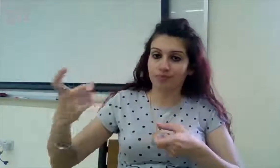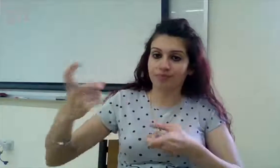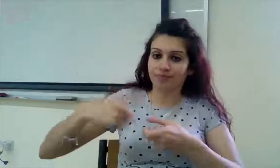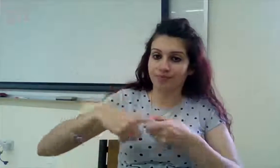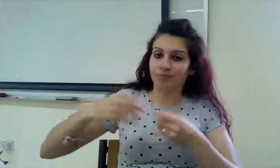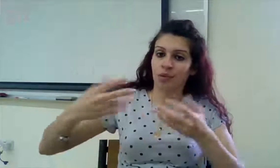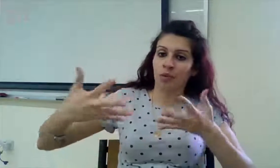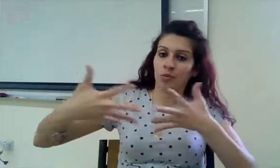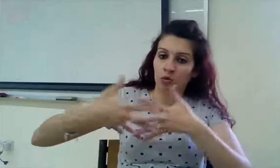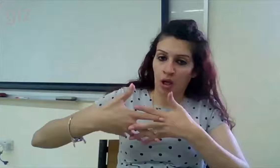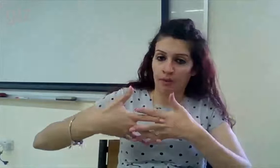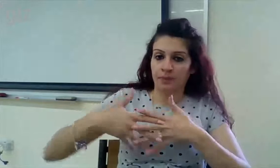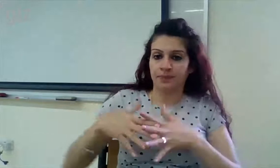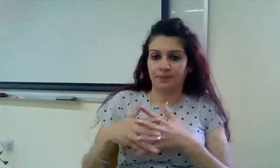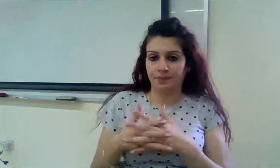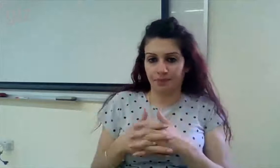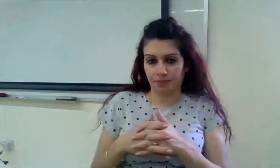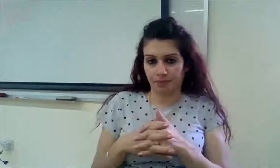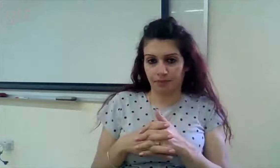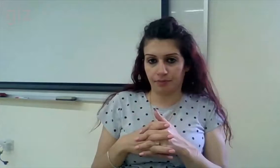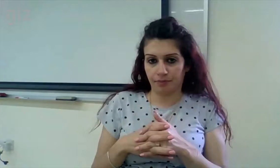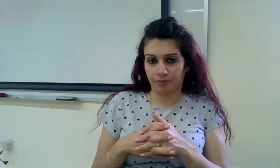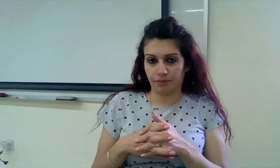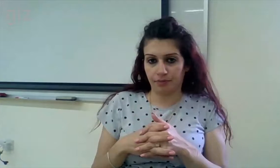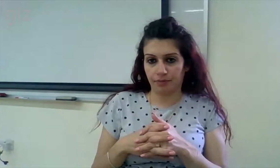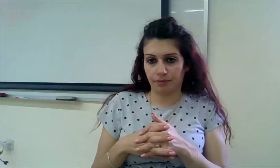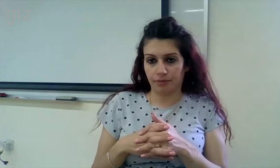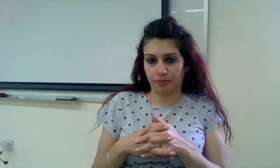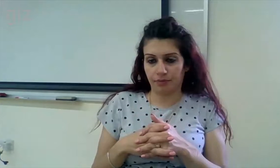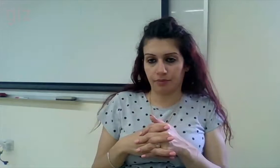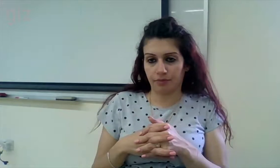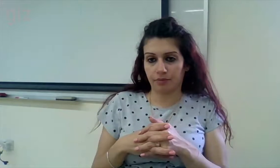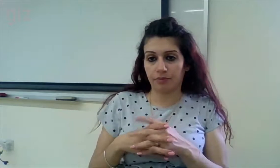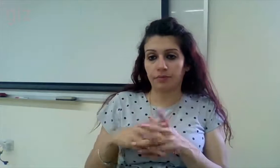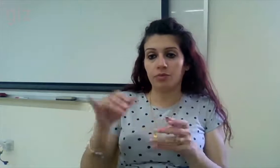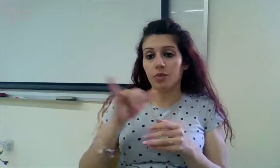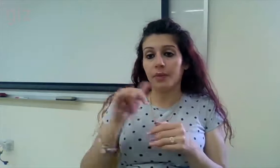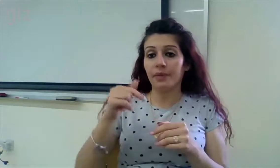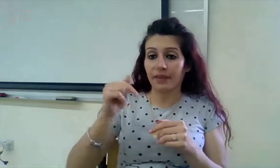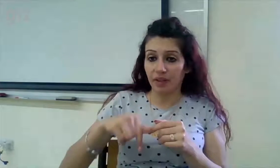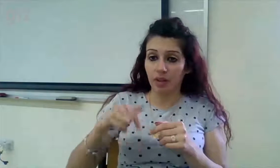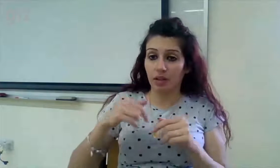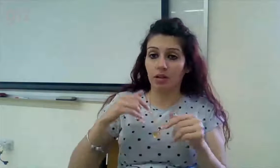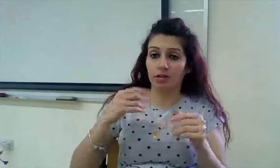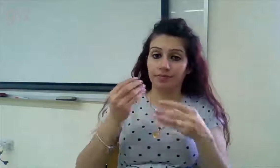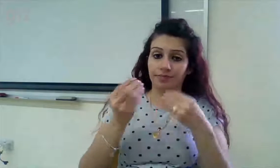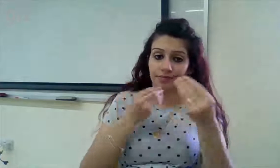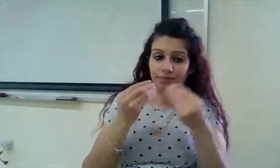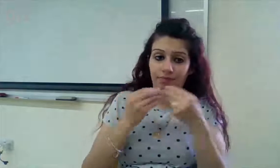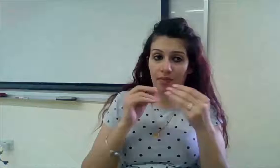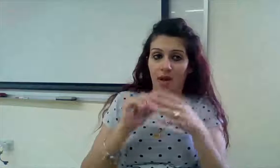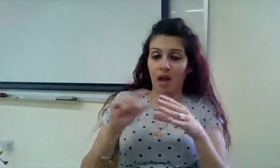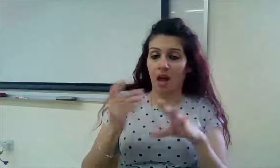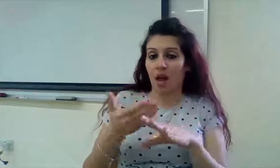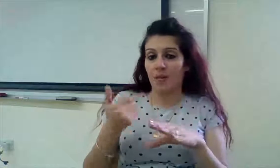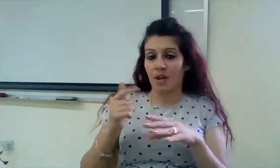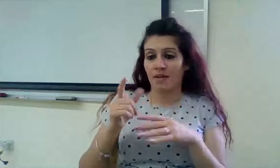managed to keep providing them with quite a semi-normal environment where